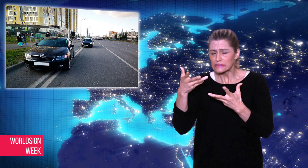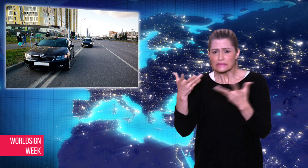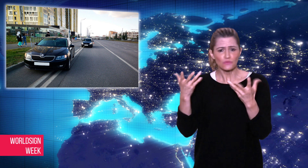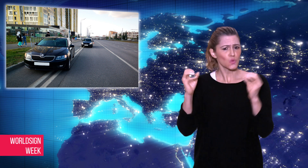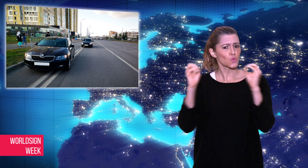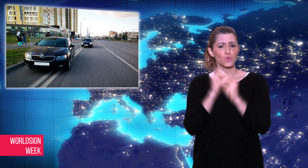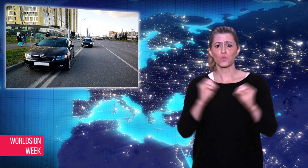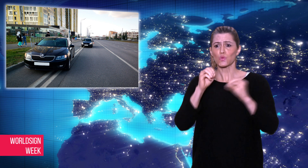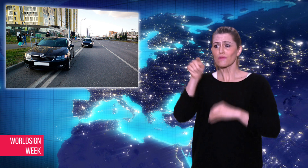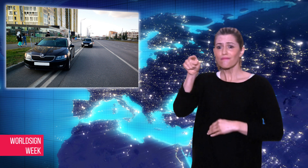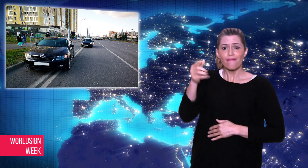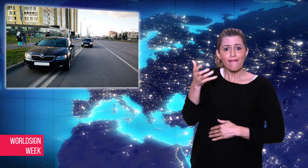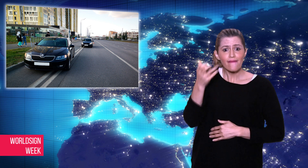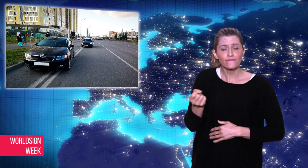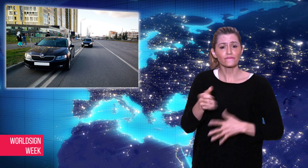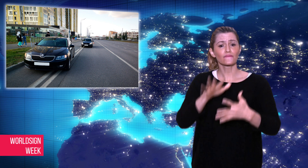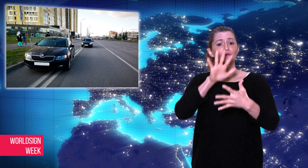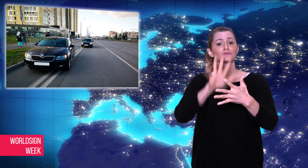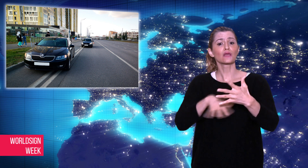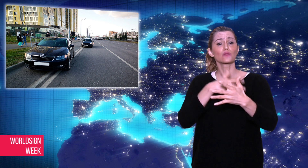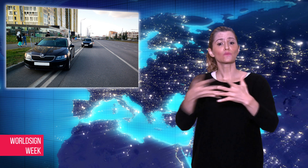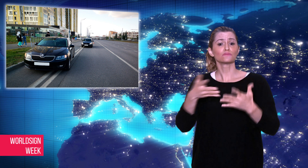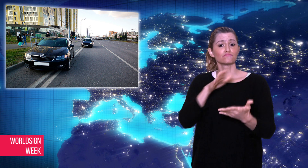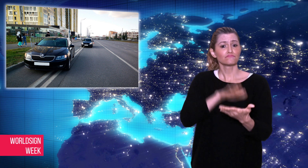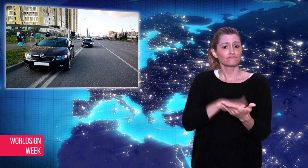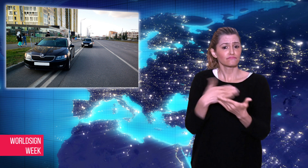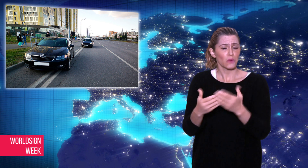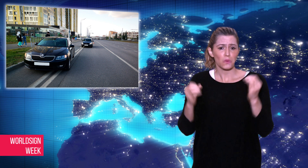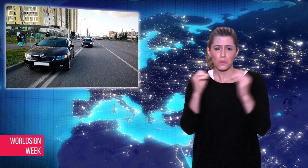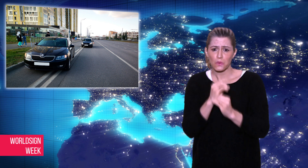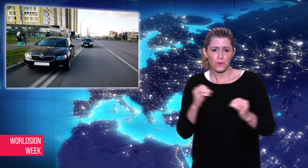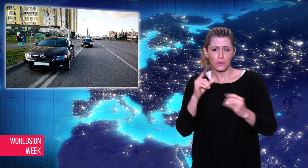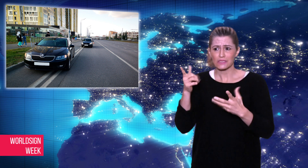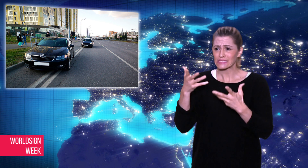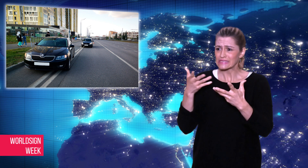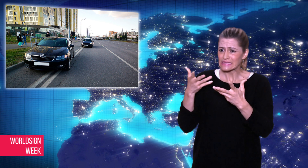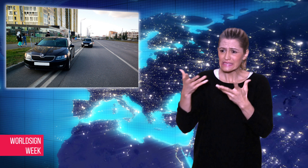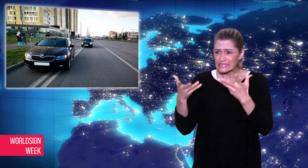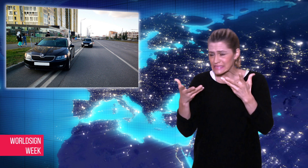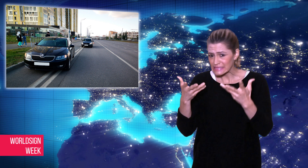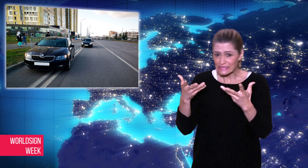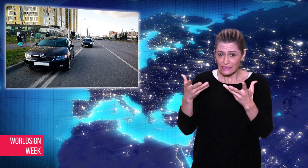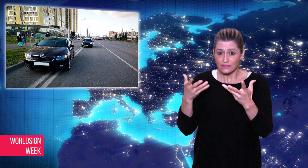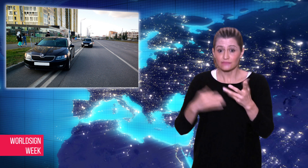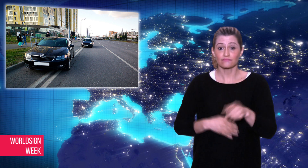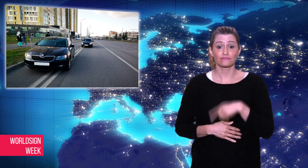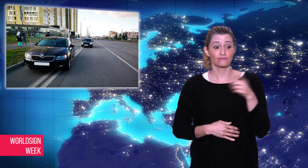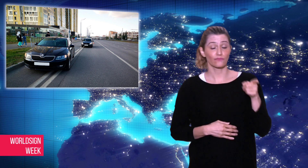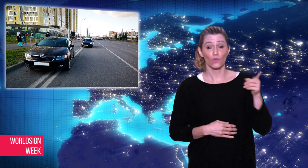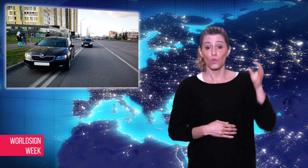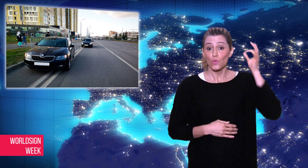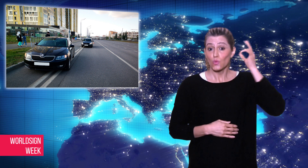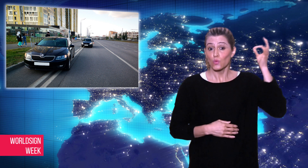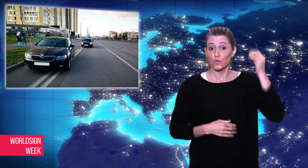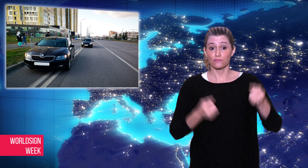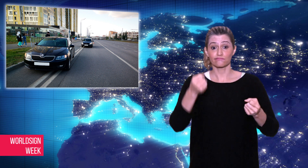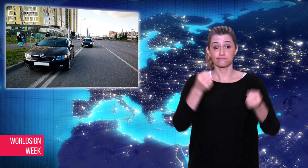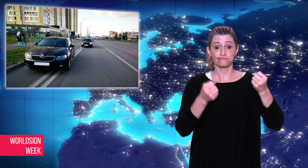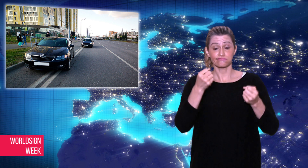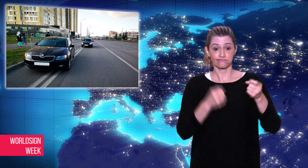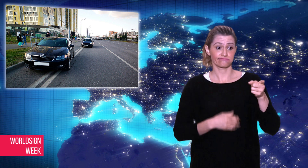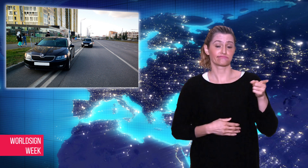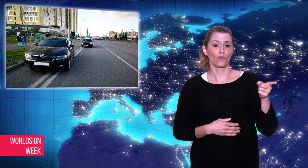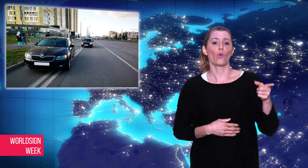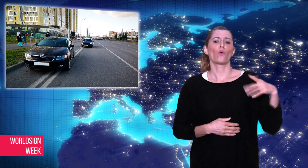station. Vitalik had trouble communicating with